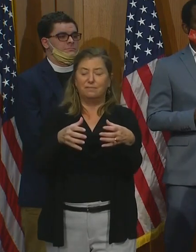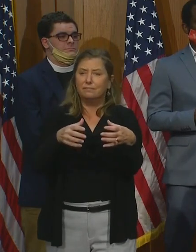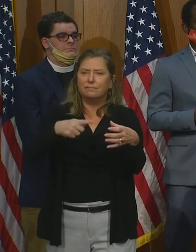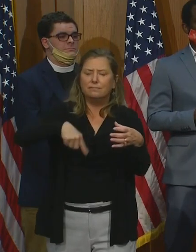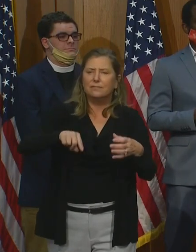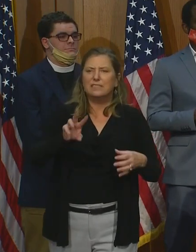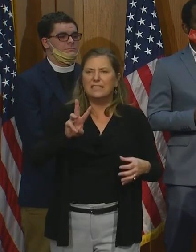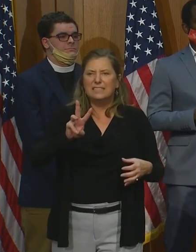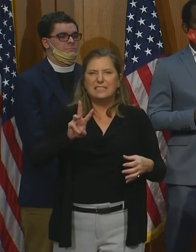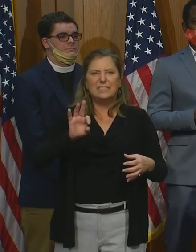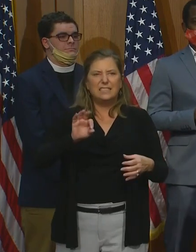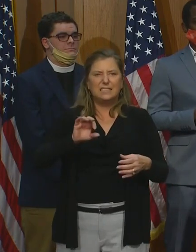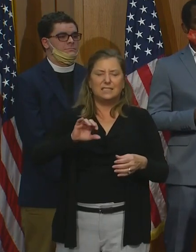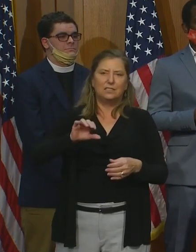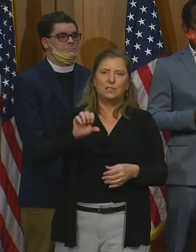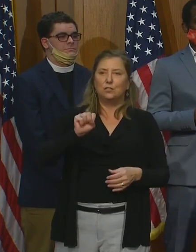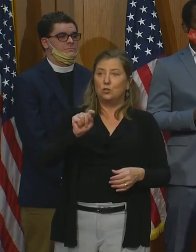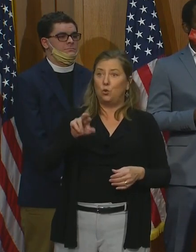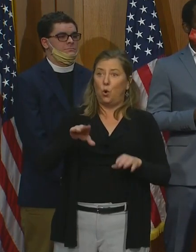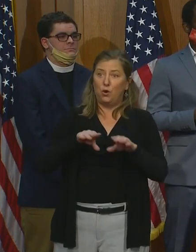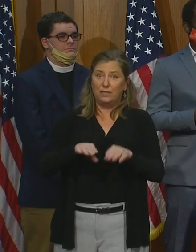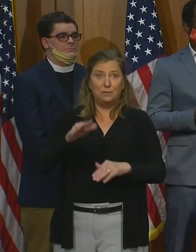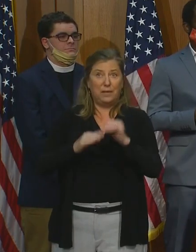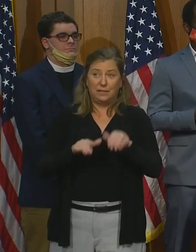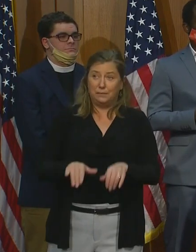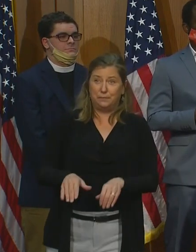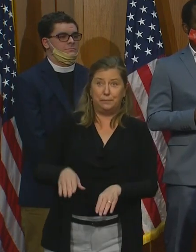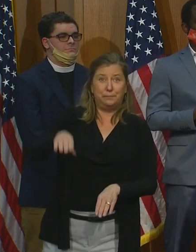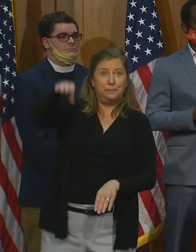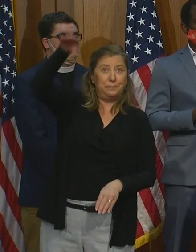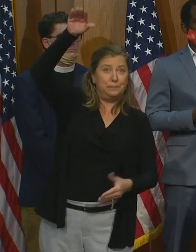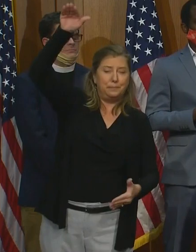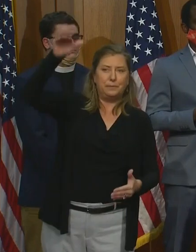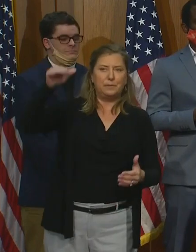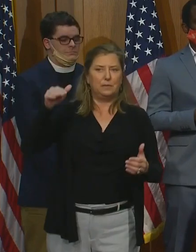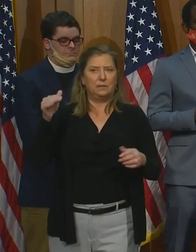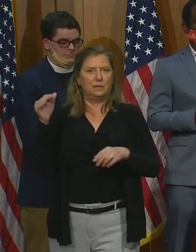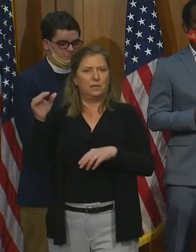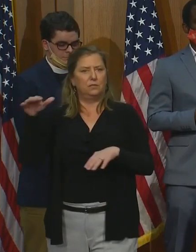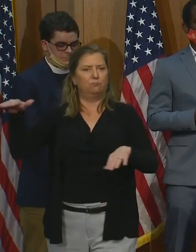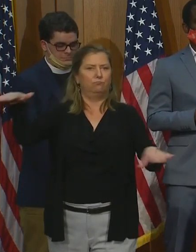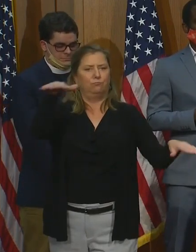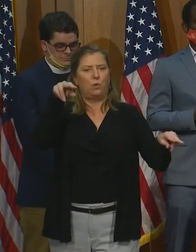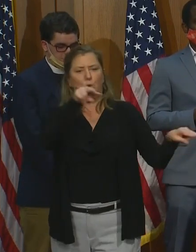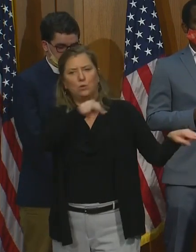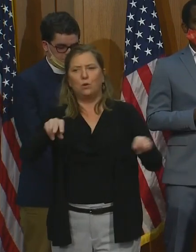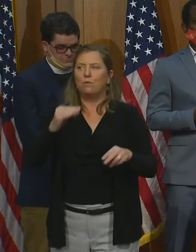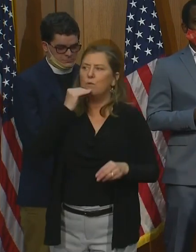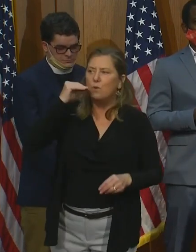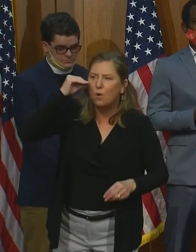RICHMOND. THE WHOLE THING IS